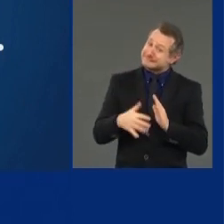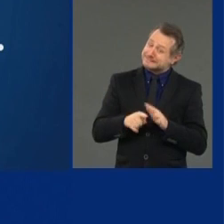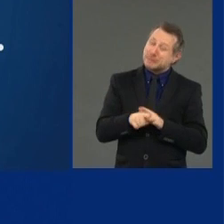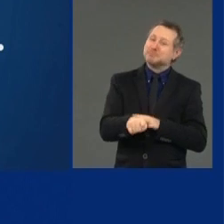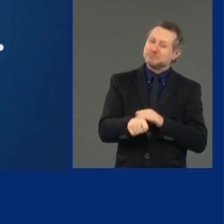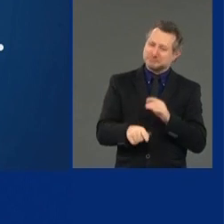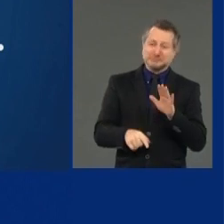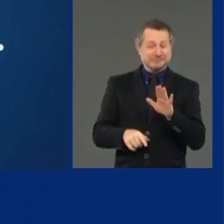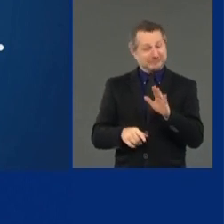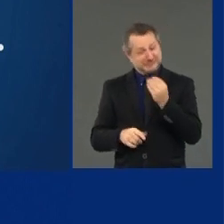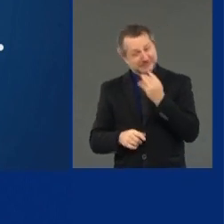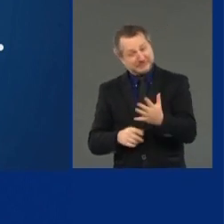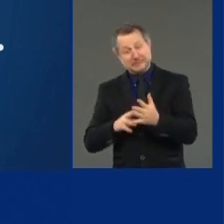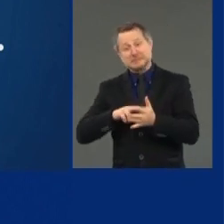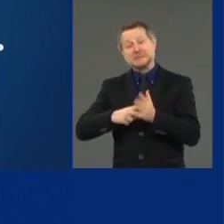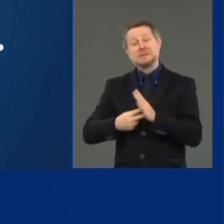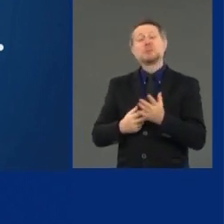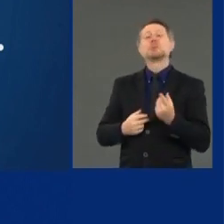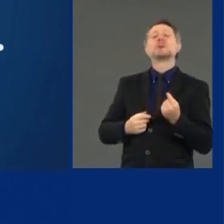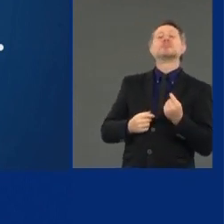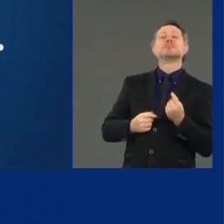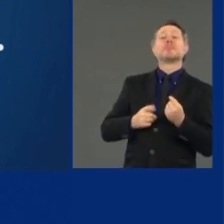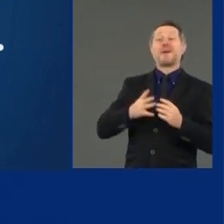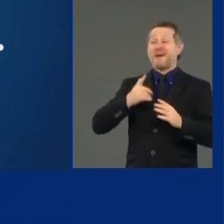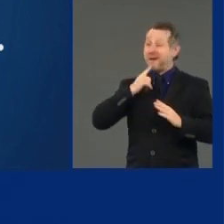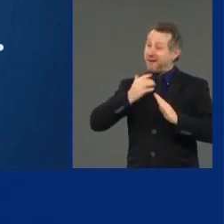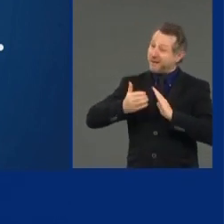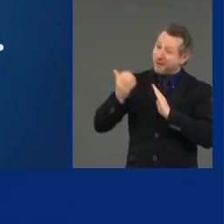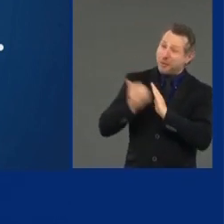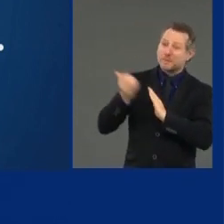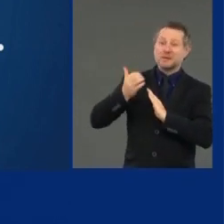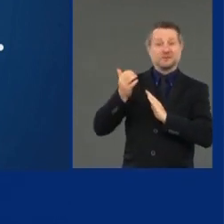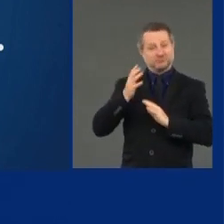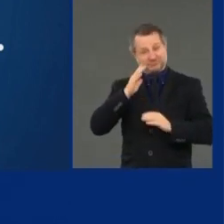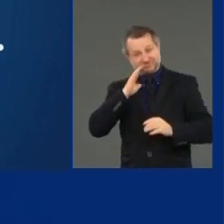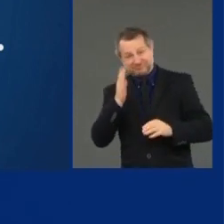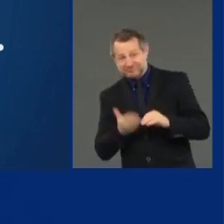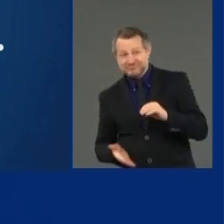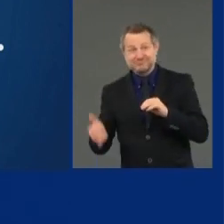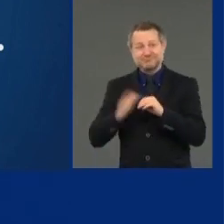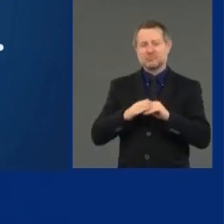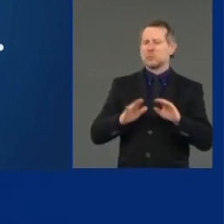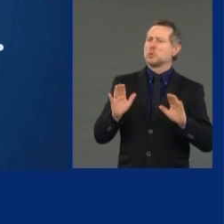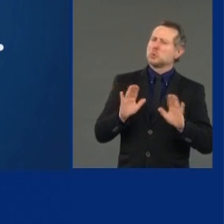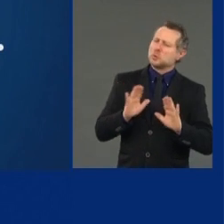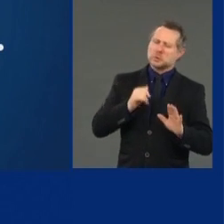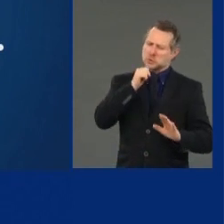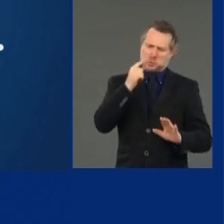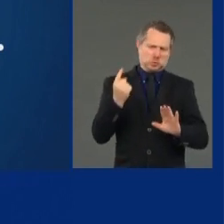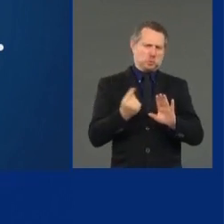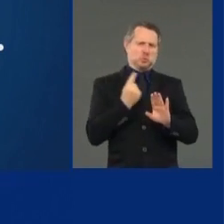THAT DOES NOT NECESSARILY EQUATE TO AN INCREASE IN THE NUMBER OF